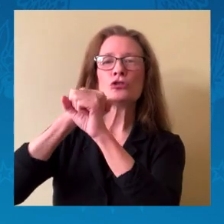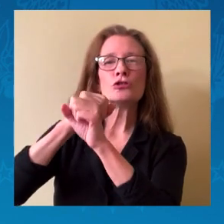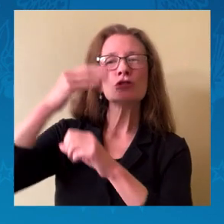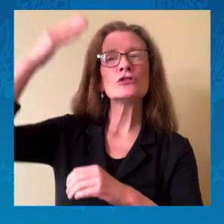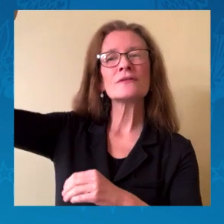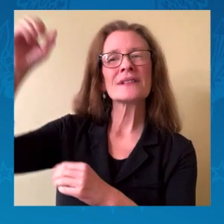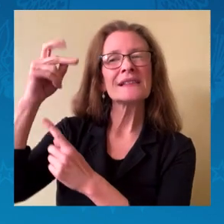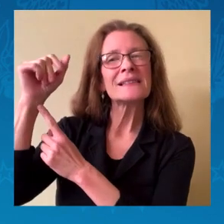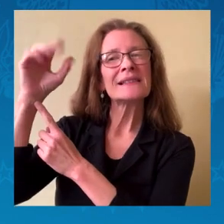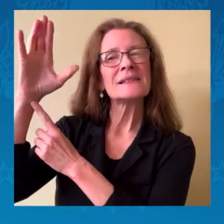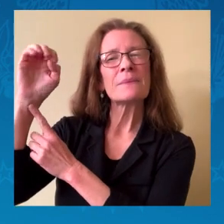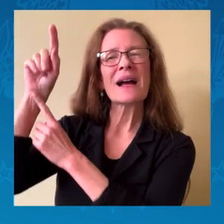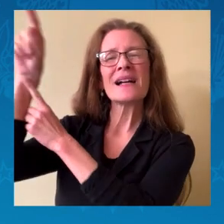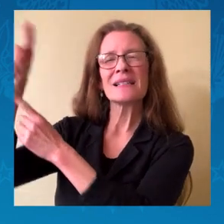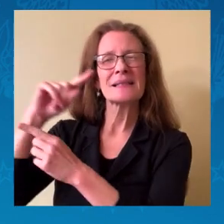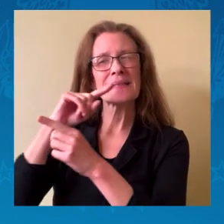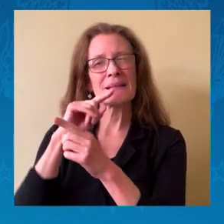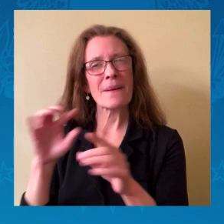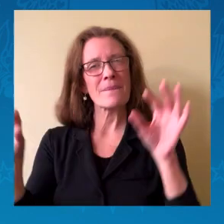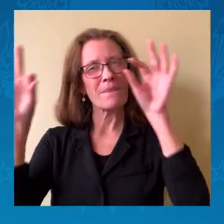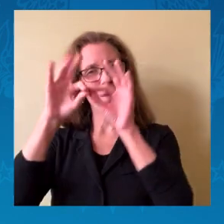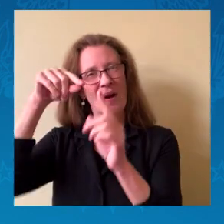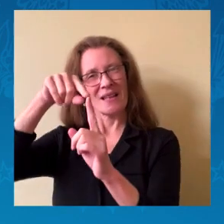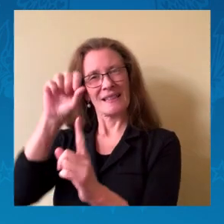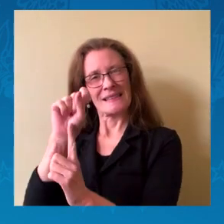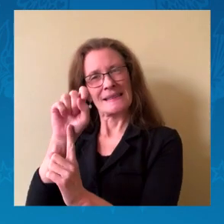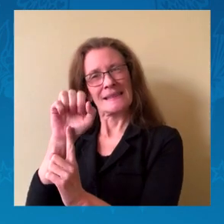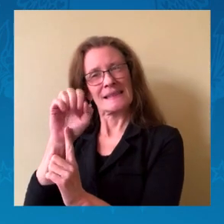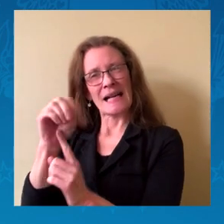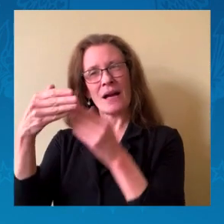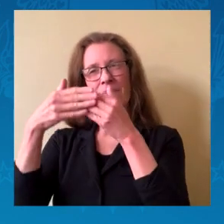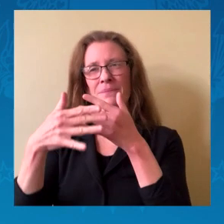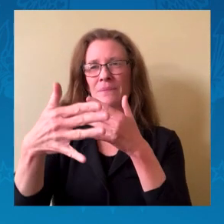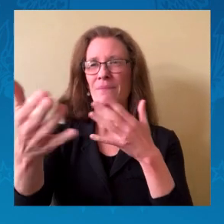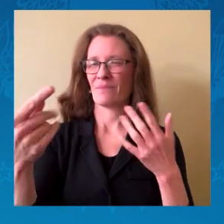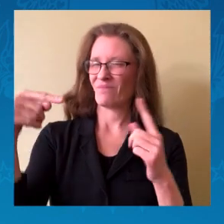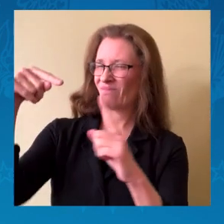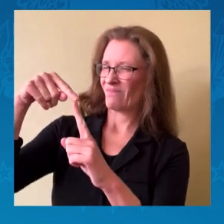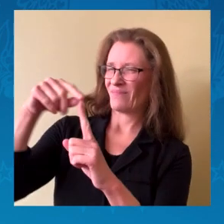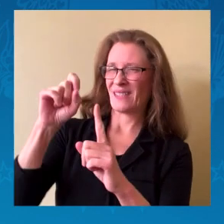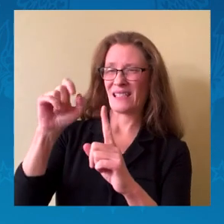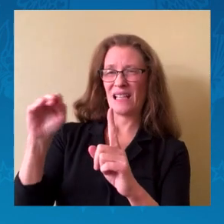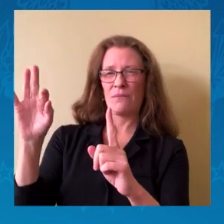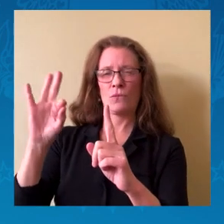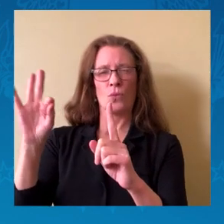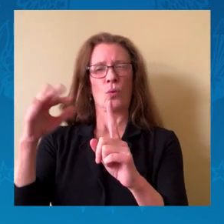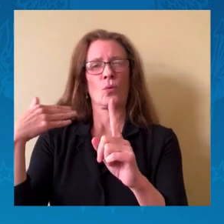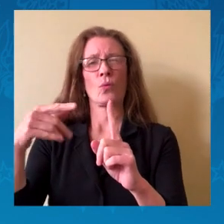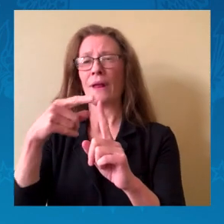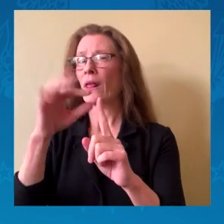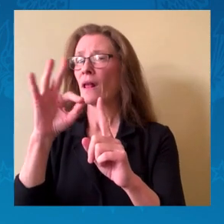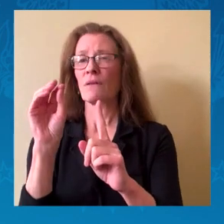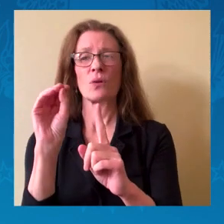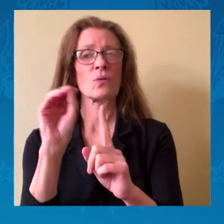These space missions rely heavily on STEM. Therefore, our workforce must bring that capability to the forefront